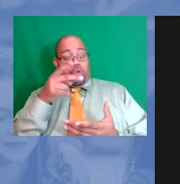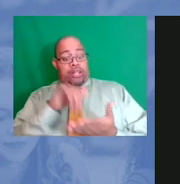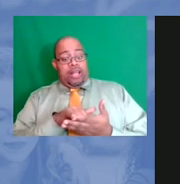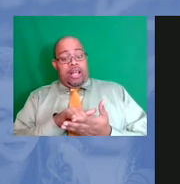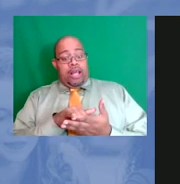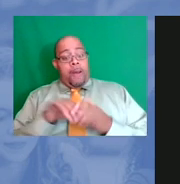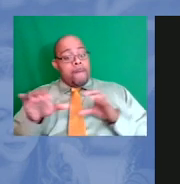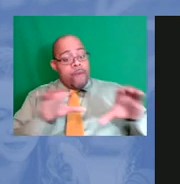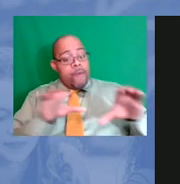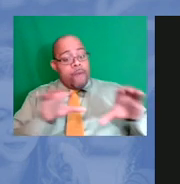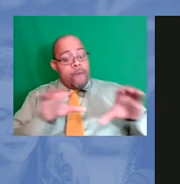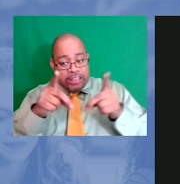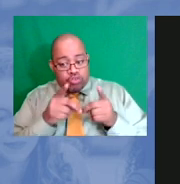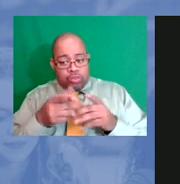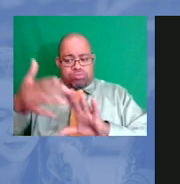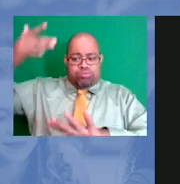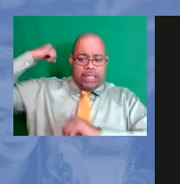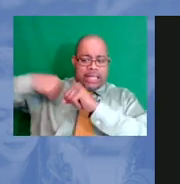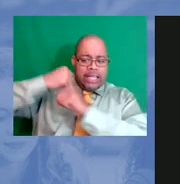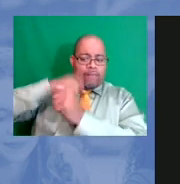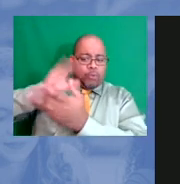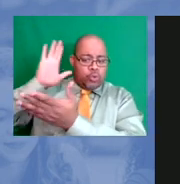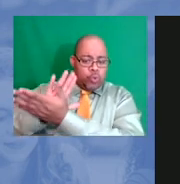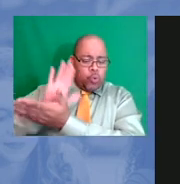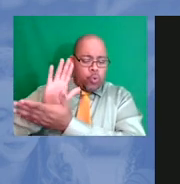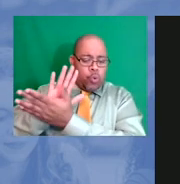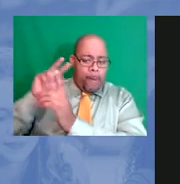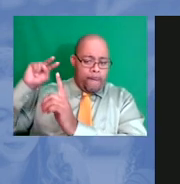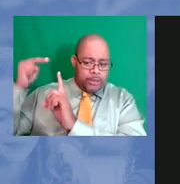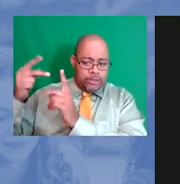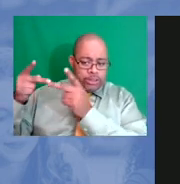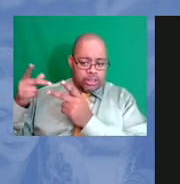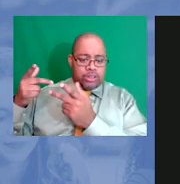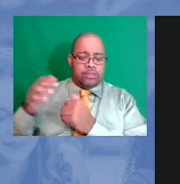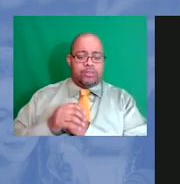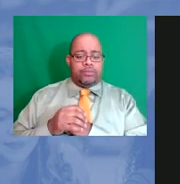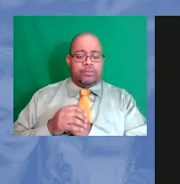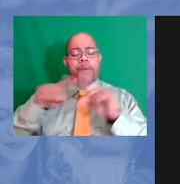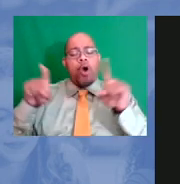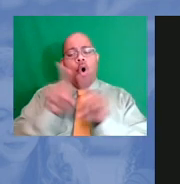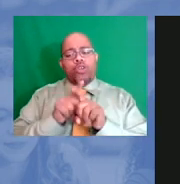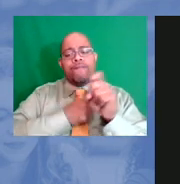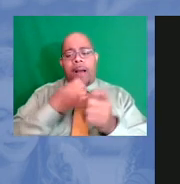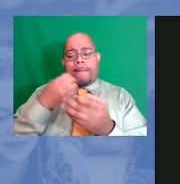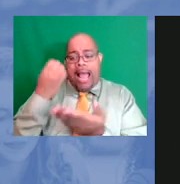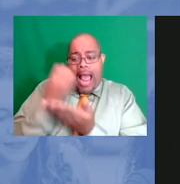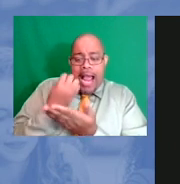YEARS FROM AN ACADEMIC POSITION OR ANGLE, BUT ALSO FROM AN ECONOMIC PERSPECTIVE IN TERMS